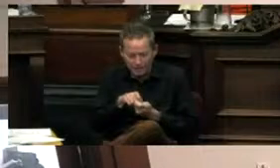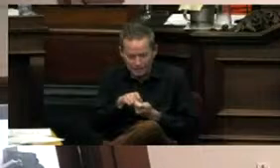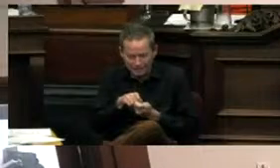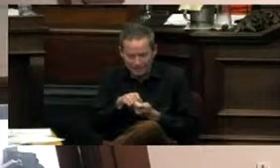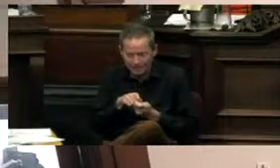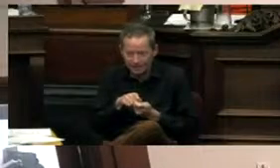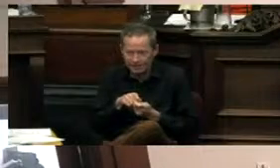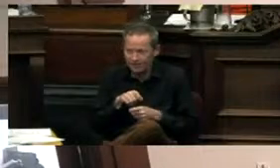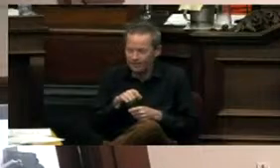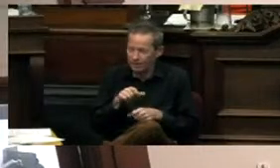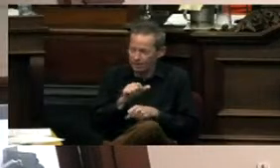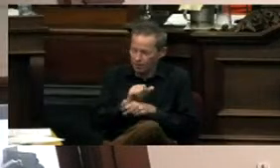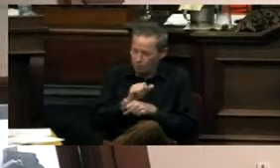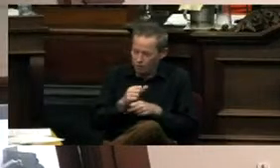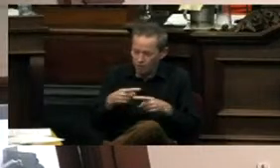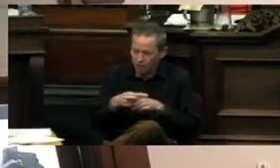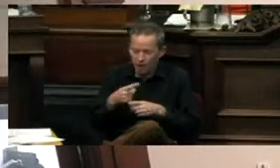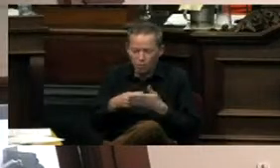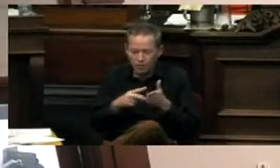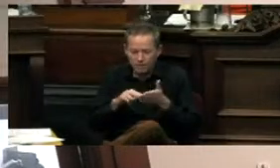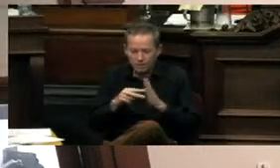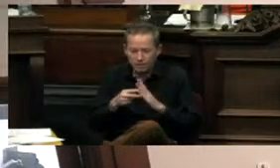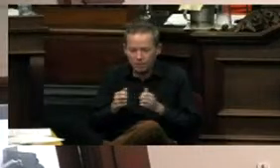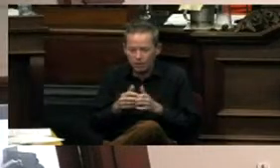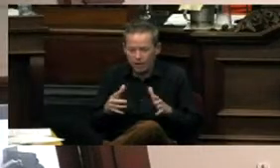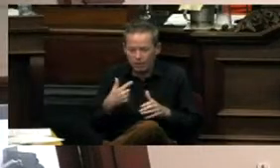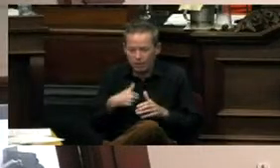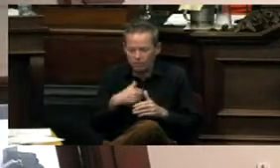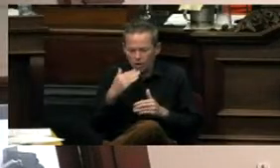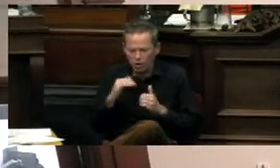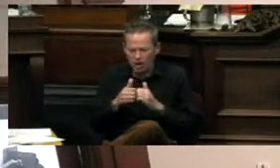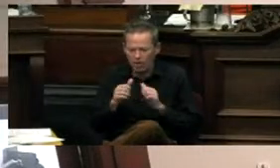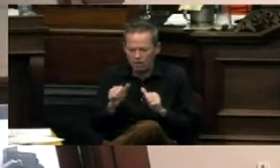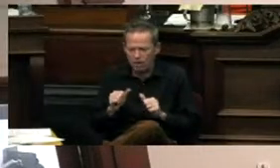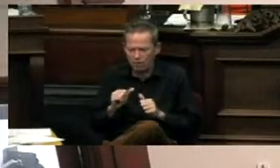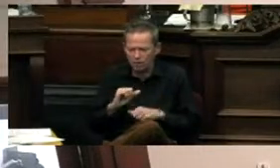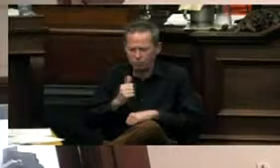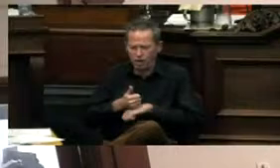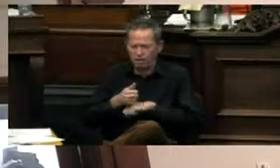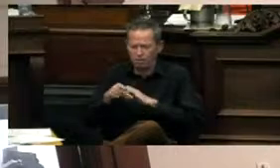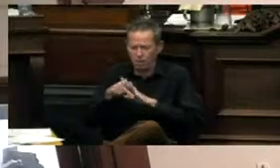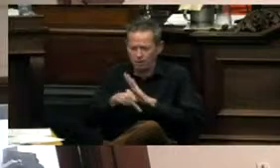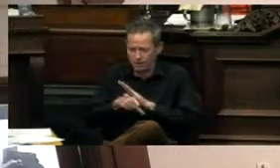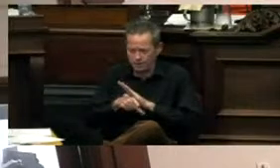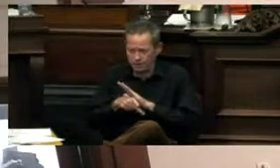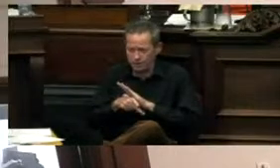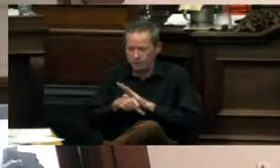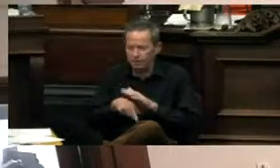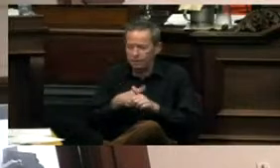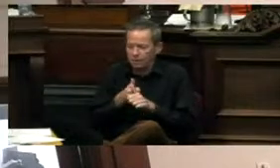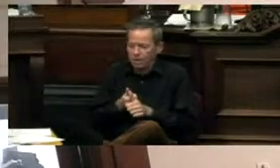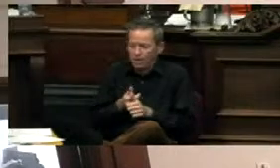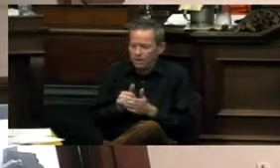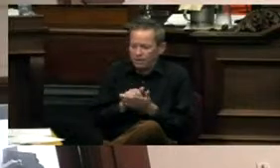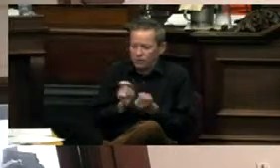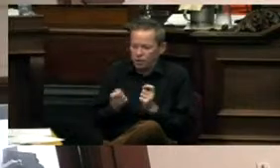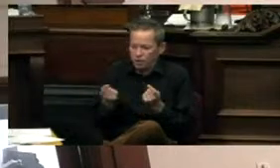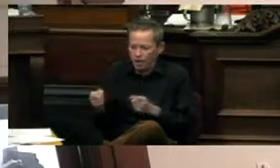date. Could you share like what conflicts mean? Is it health? Is it without going into details, is it work conflicts? Like what